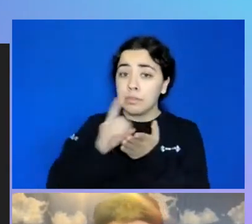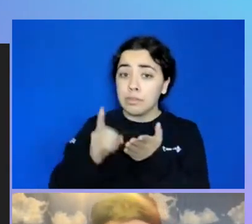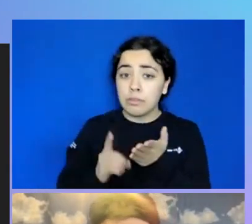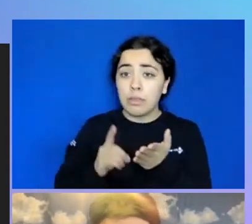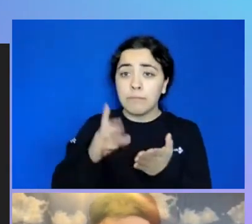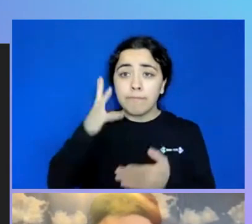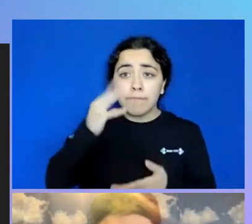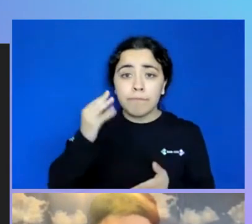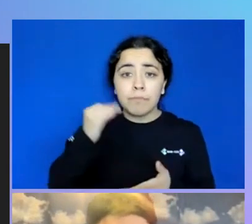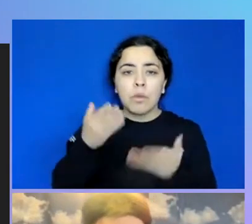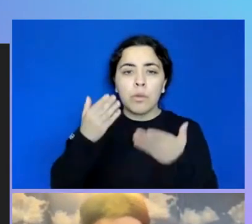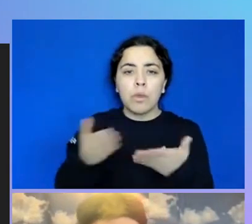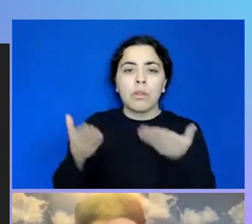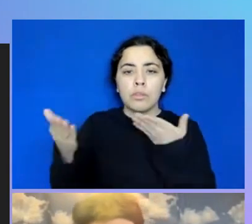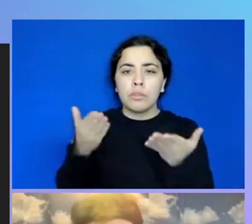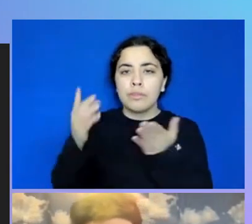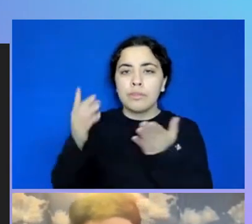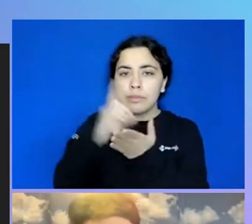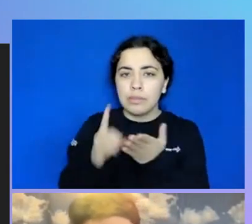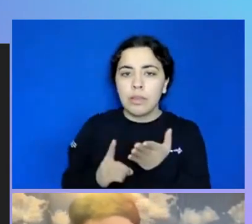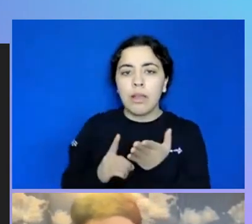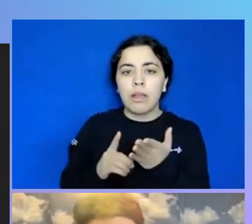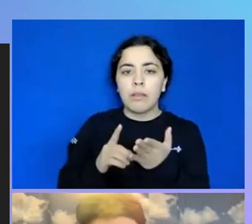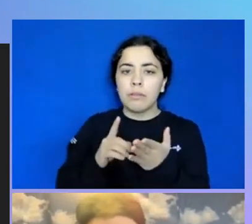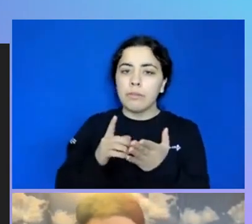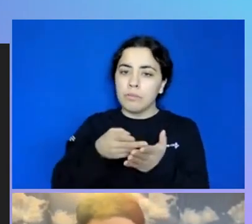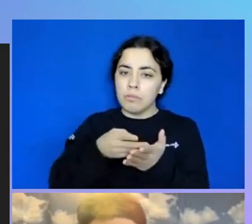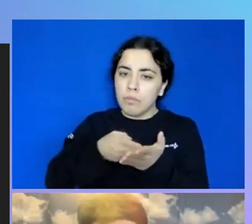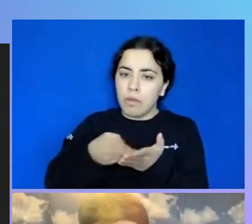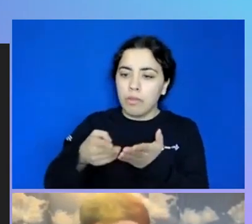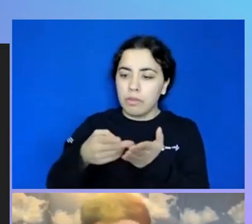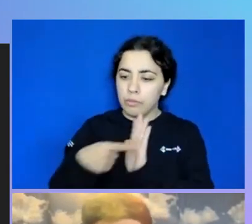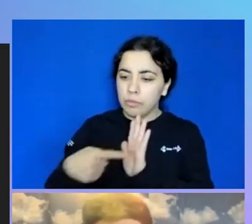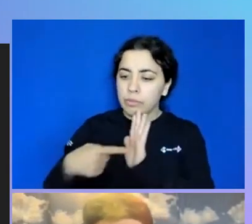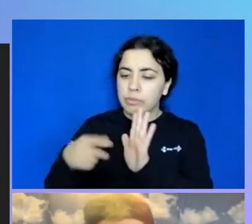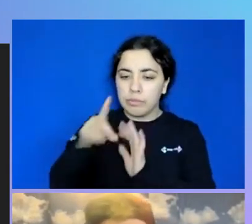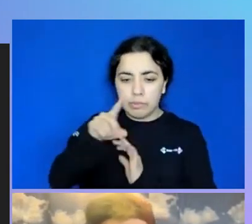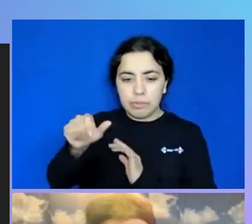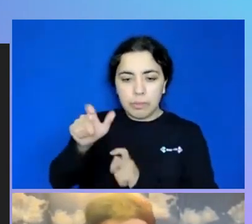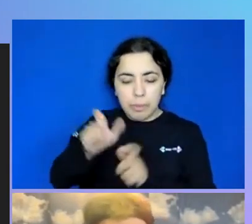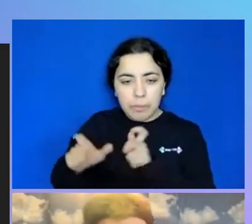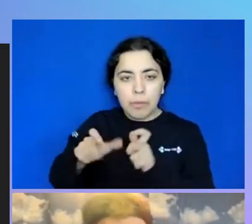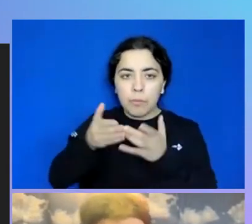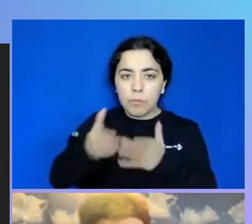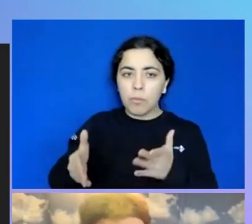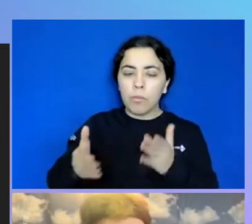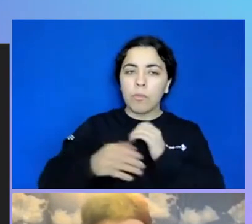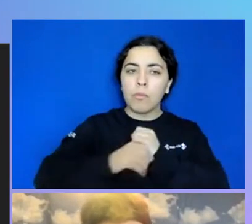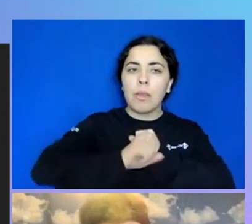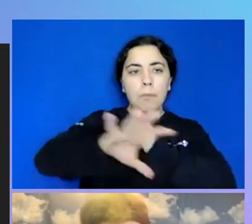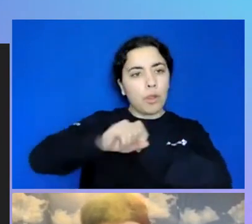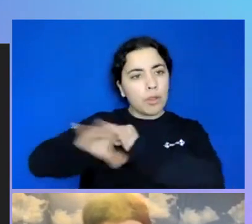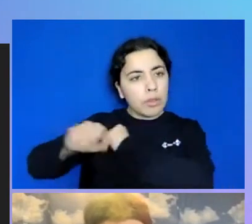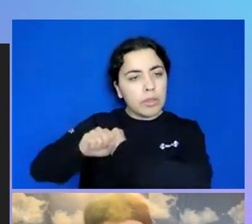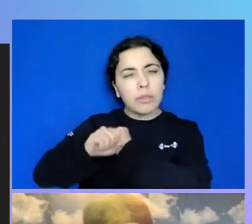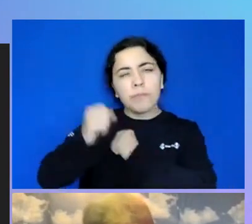design, authentic representation of disabled people, and product and marketing and just really